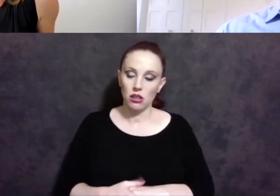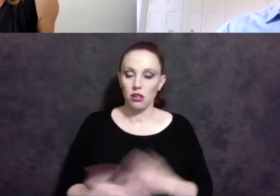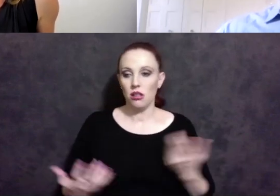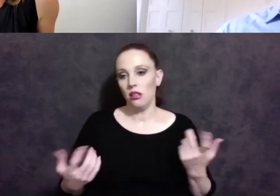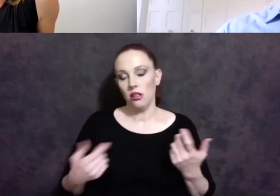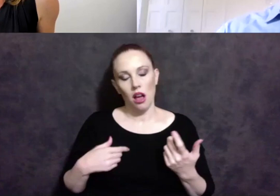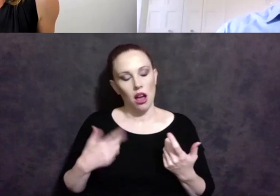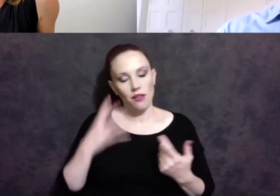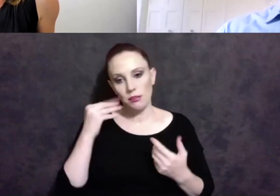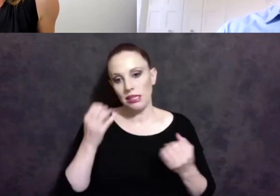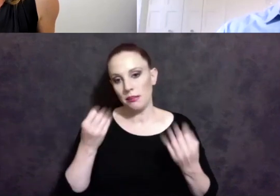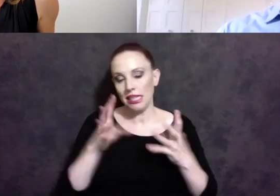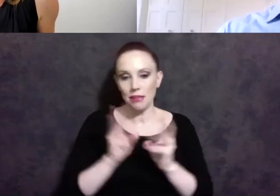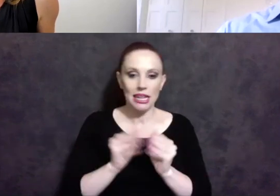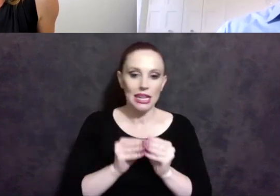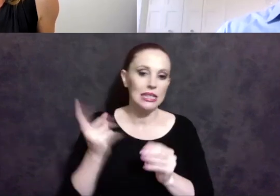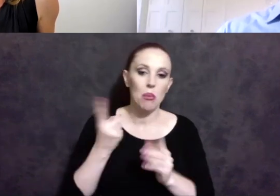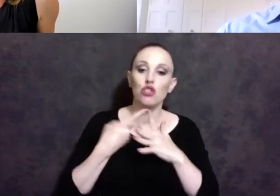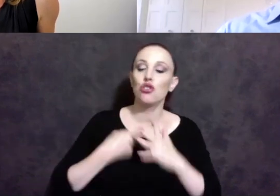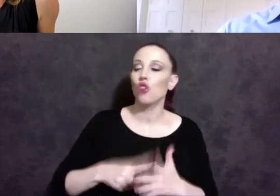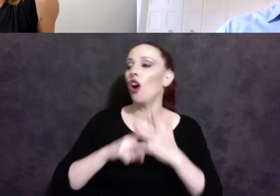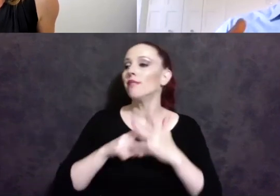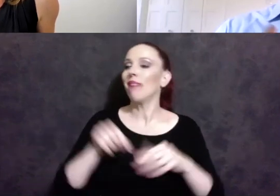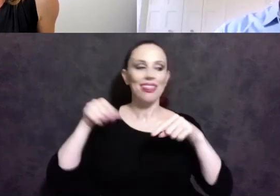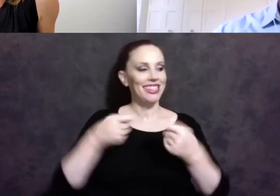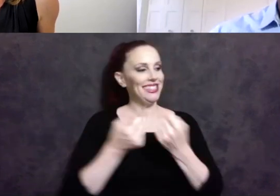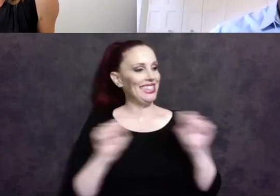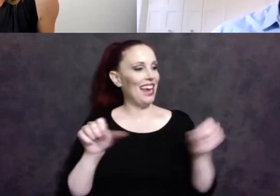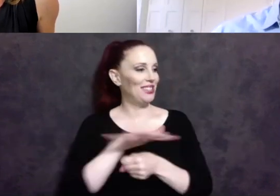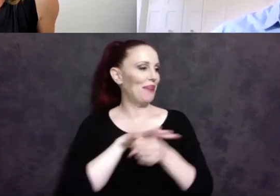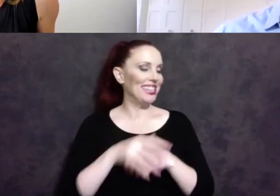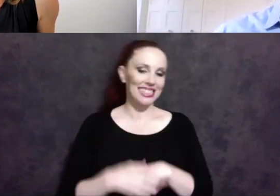someone starts the meeting by saying this is a safe space and they go into their agenda,